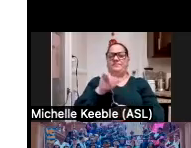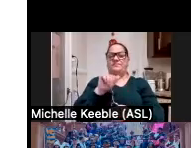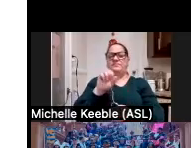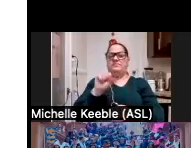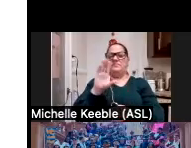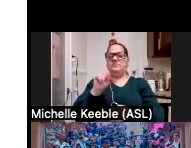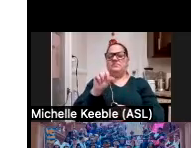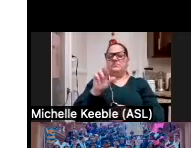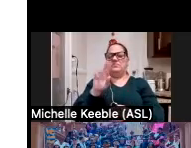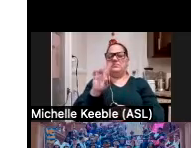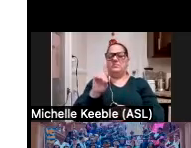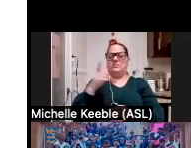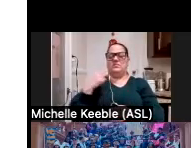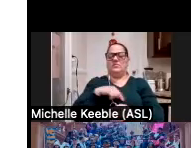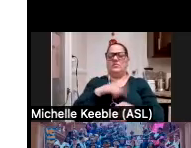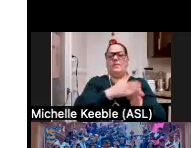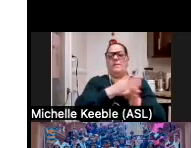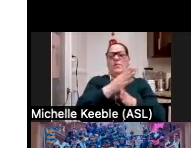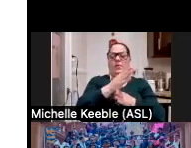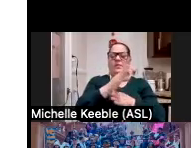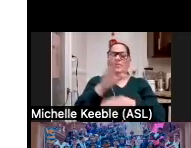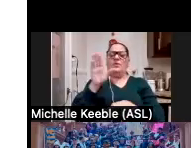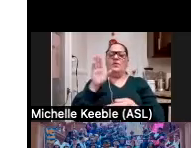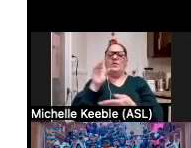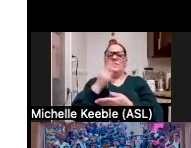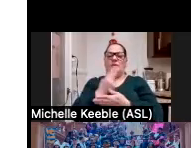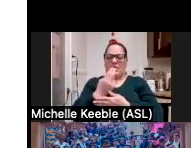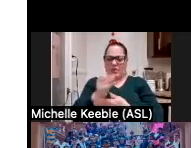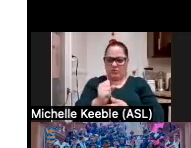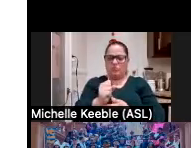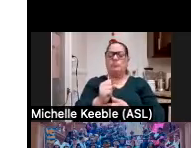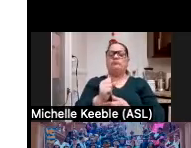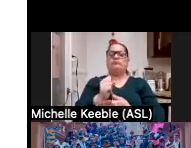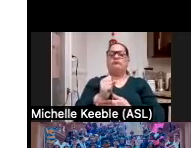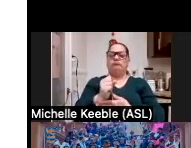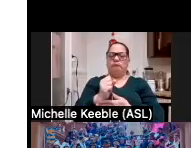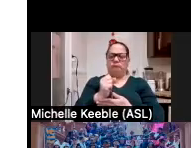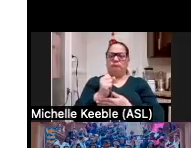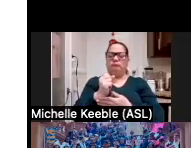he breezed through primary grades in high school. Um and he also served as the manager of